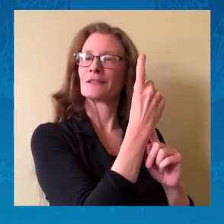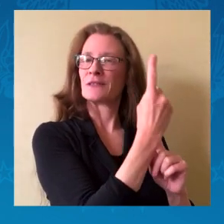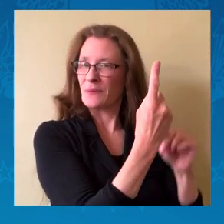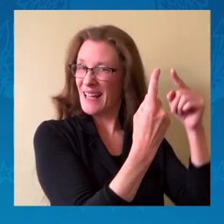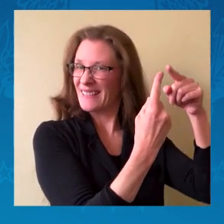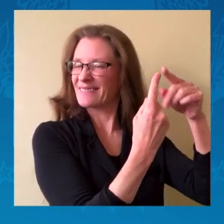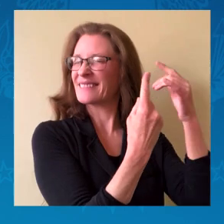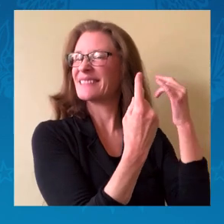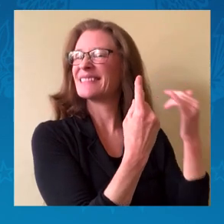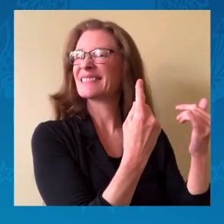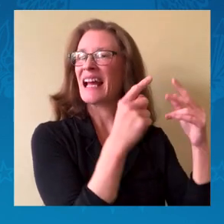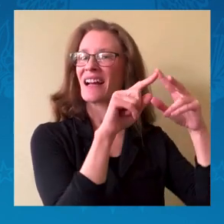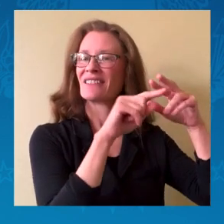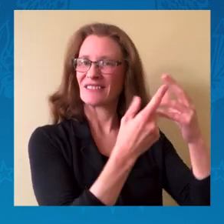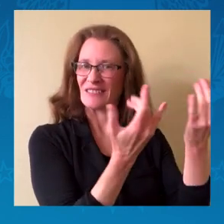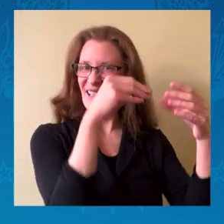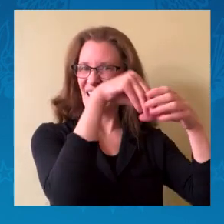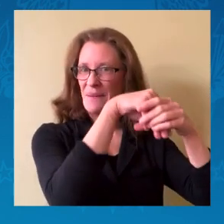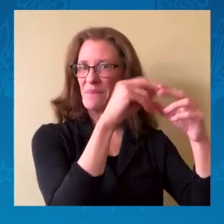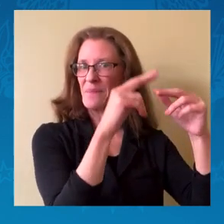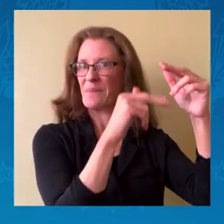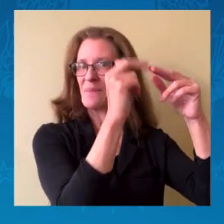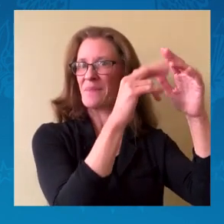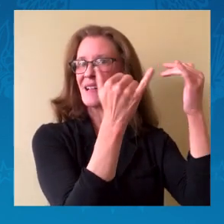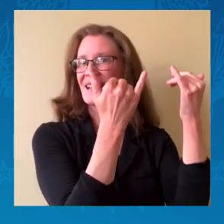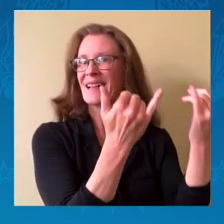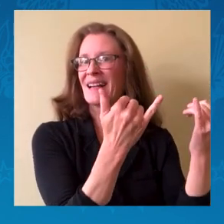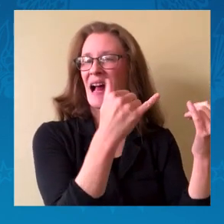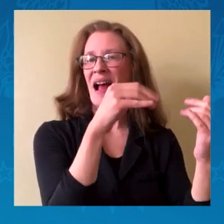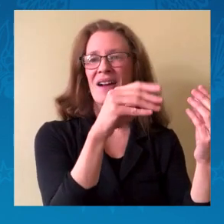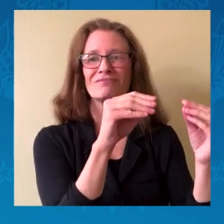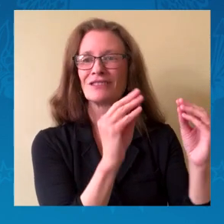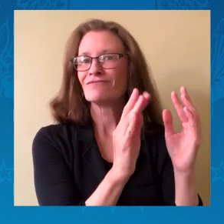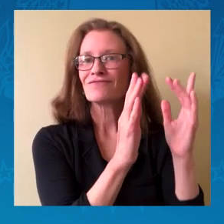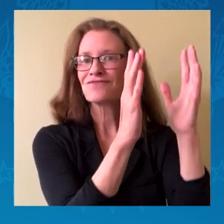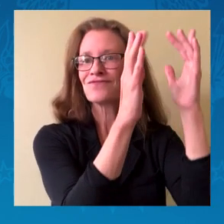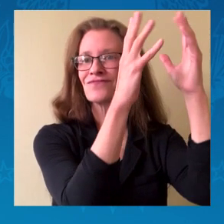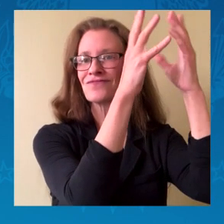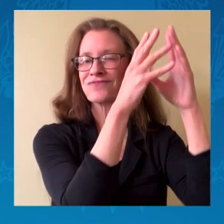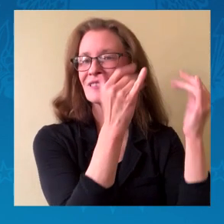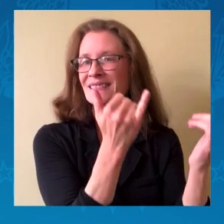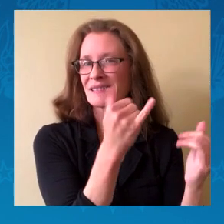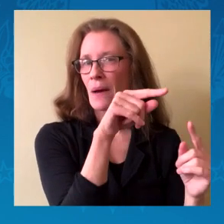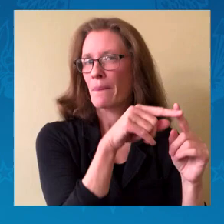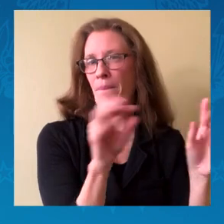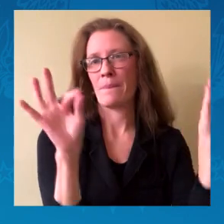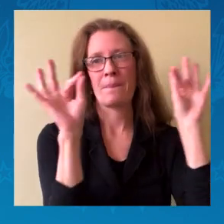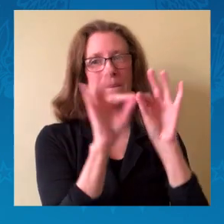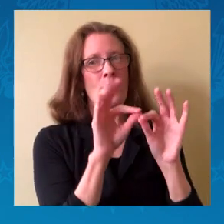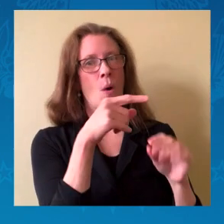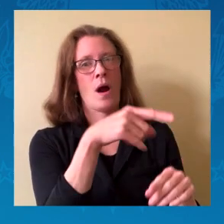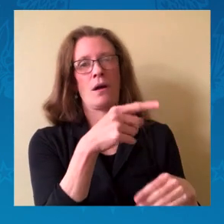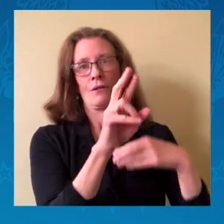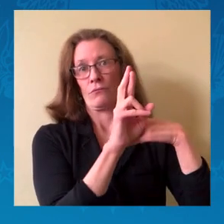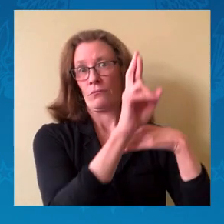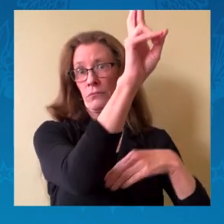It is the most powerful rocket ever, eight point eight million pounds of thrust at launch.